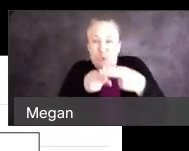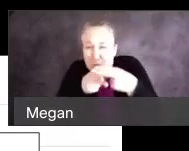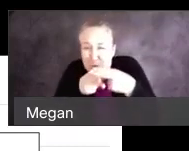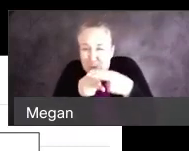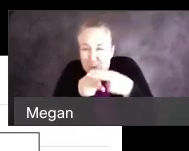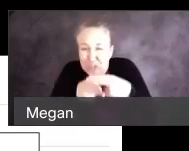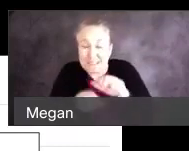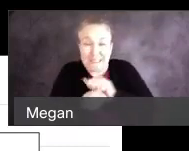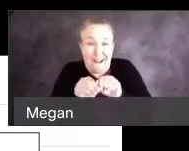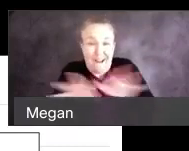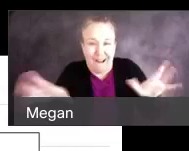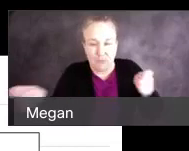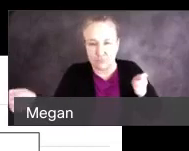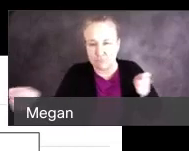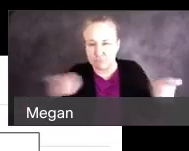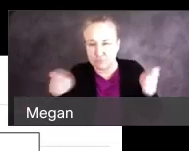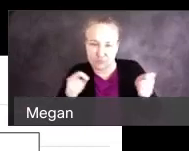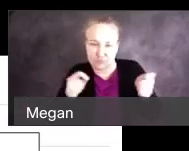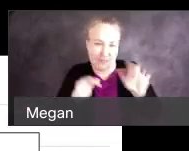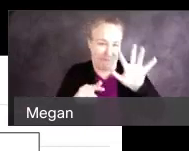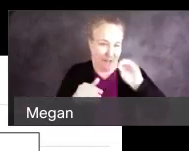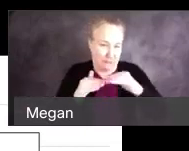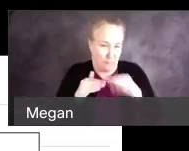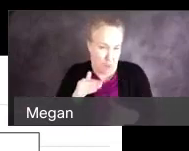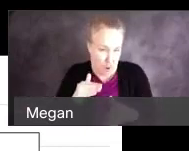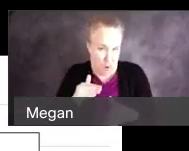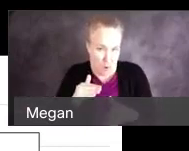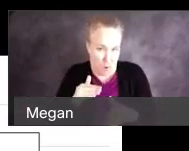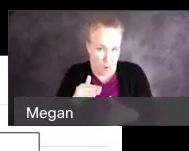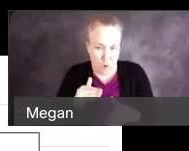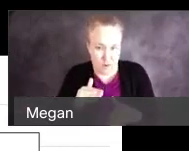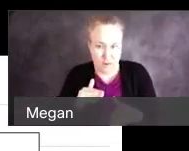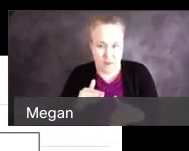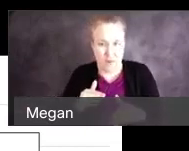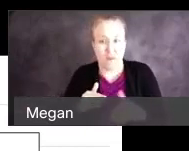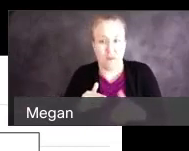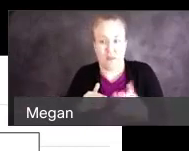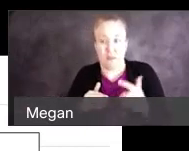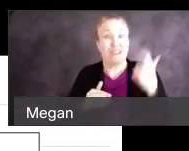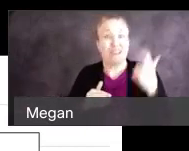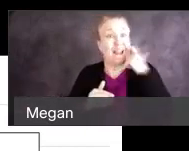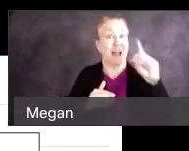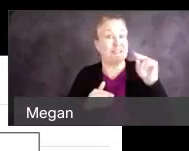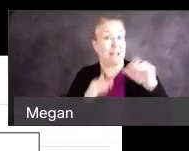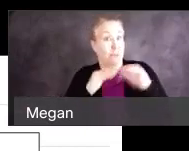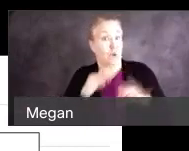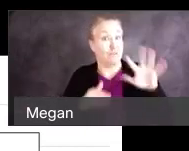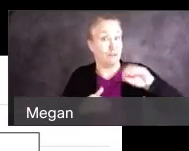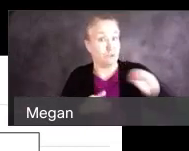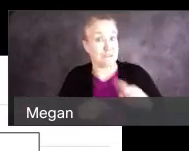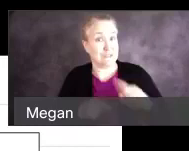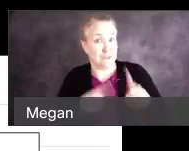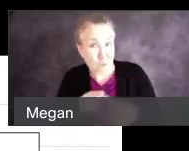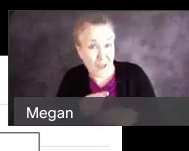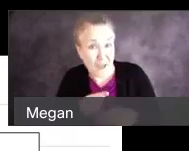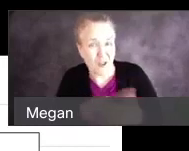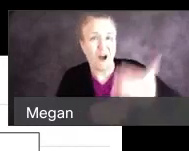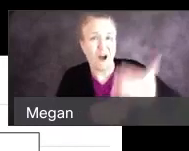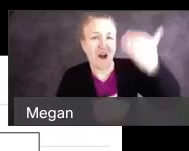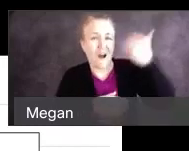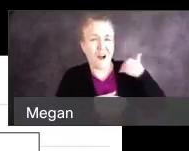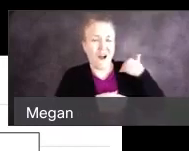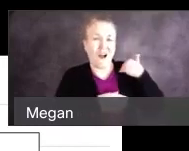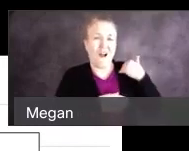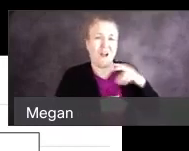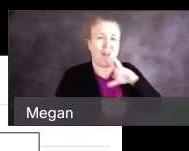Prior to where we are now, the last date that we were below 5% was November the 4th. In terms of